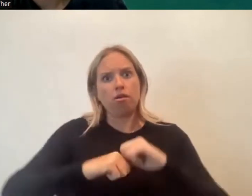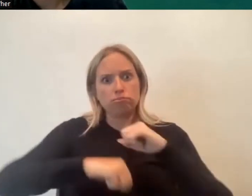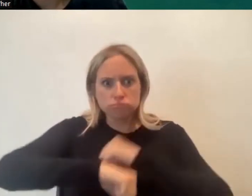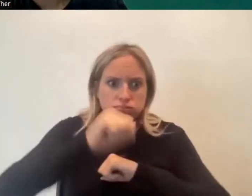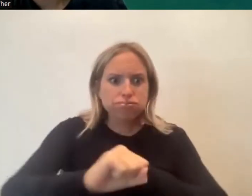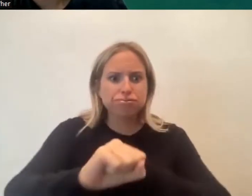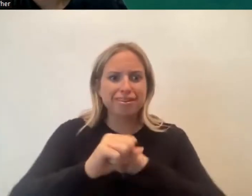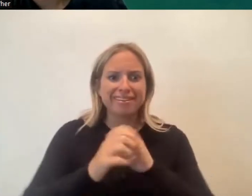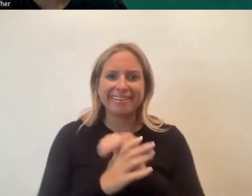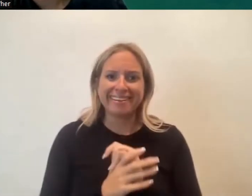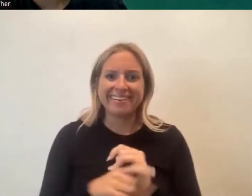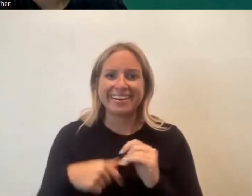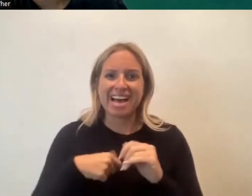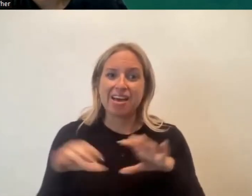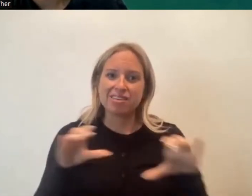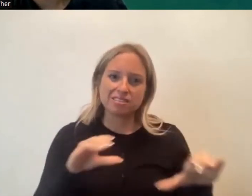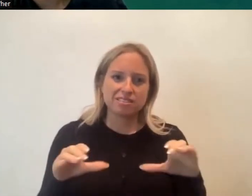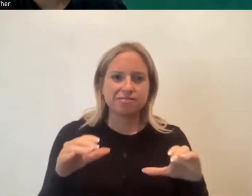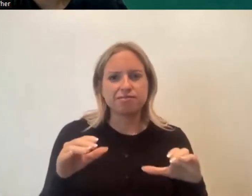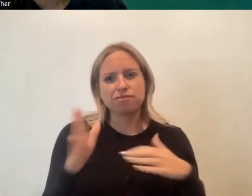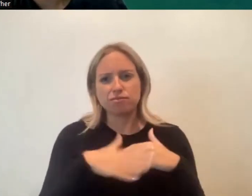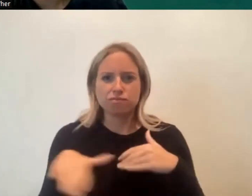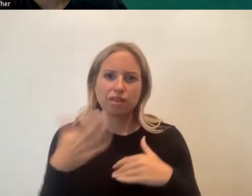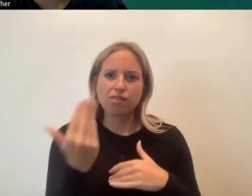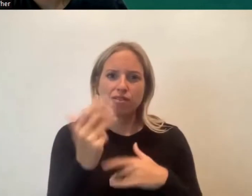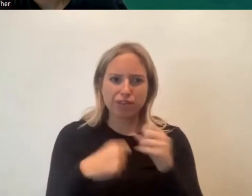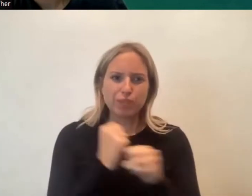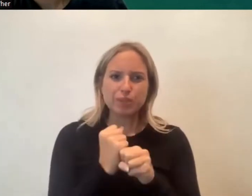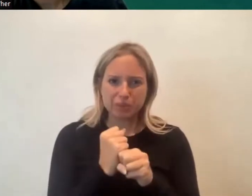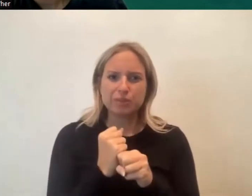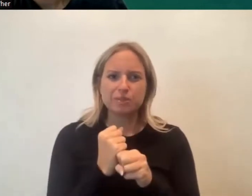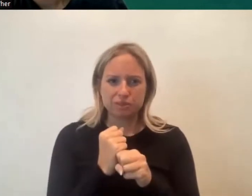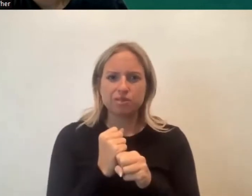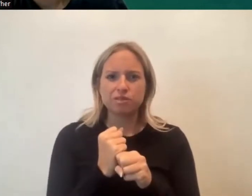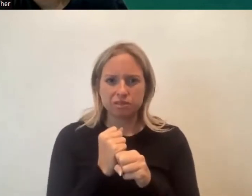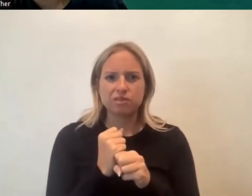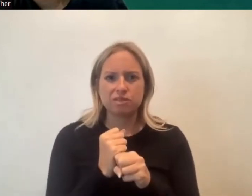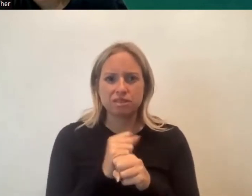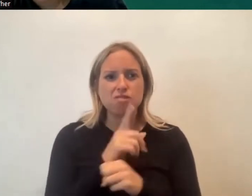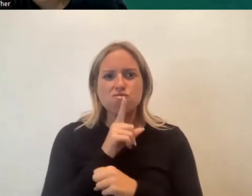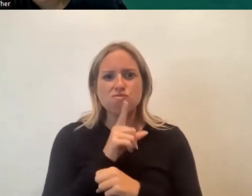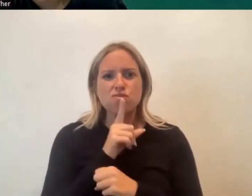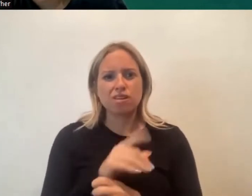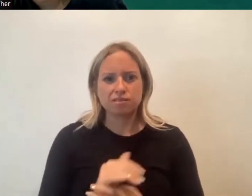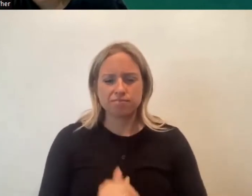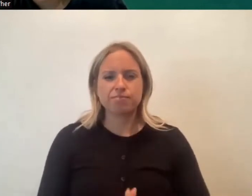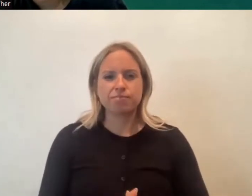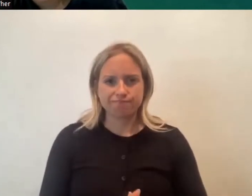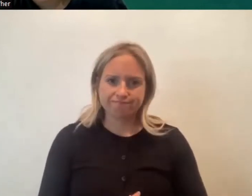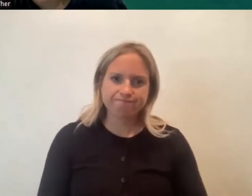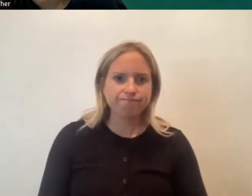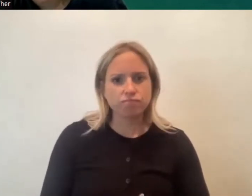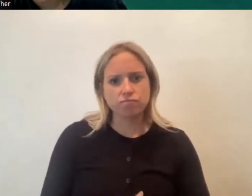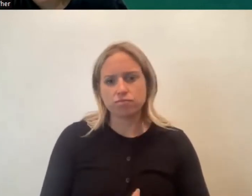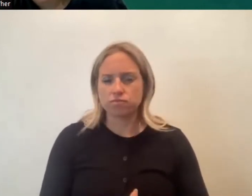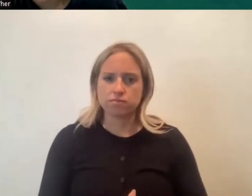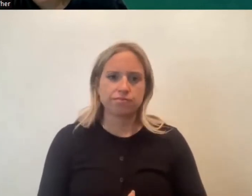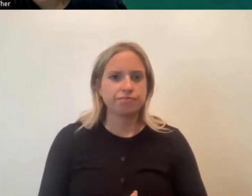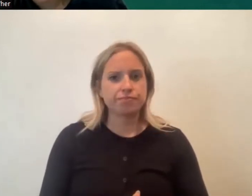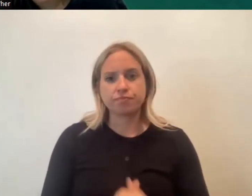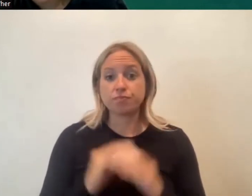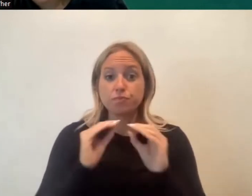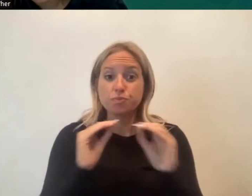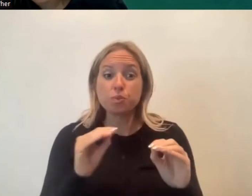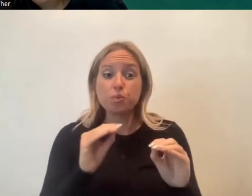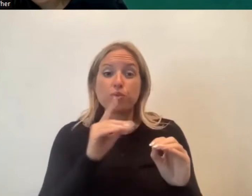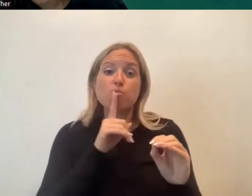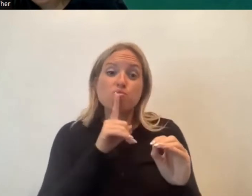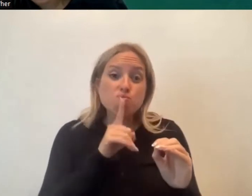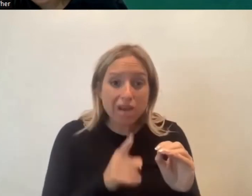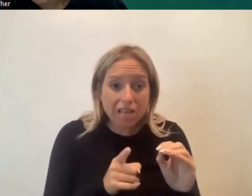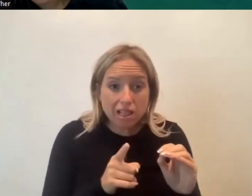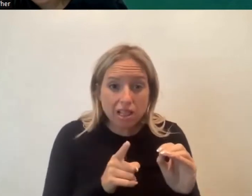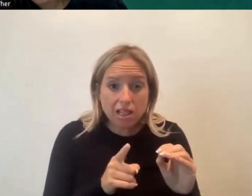I've done this for a little over 15 years now and there's no real relief inside as to